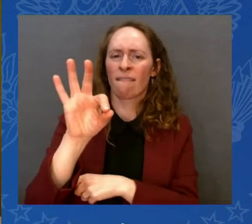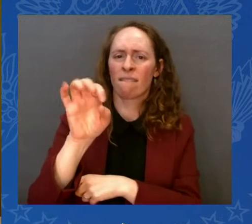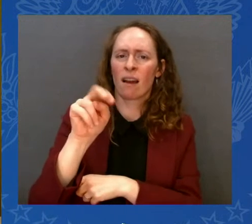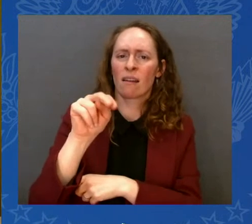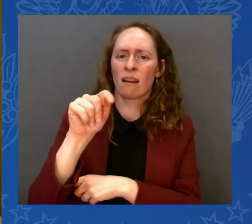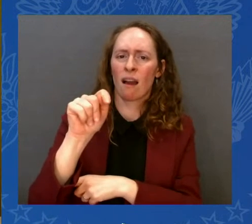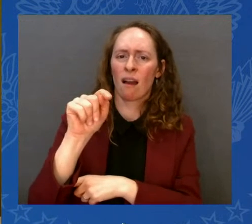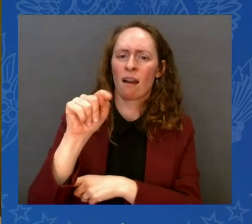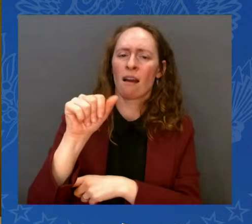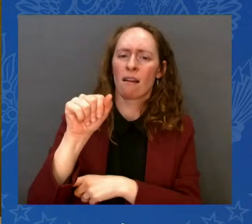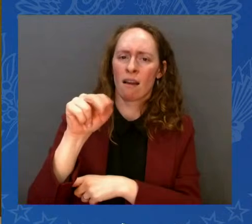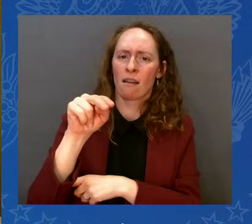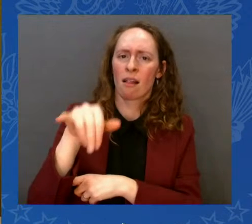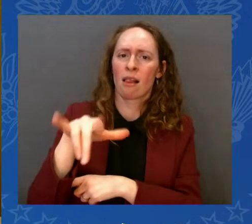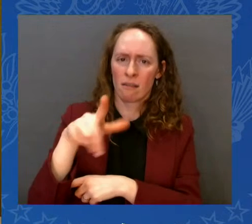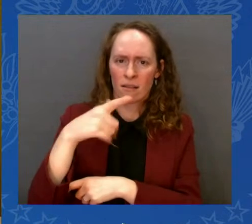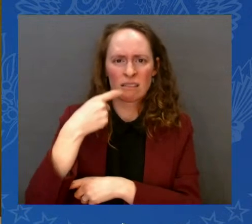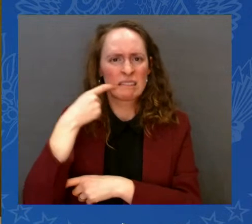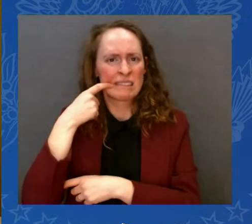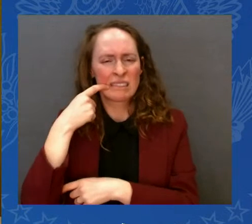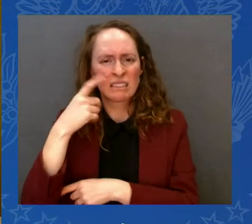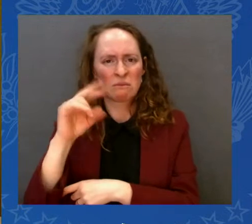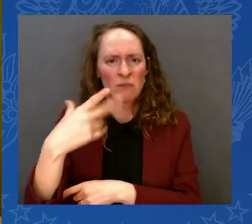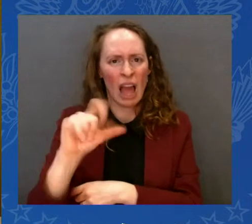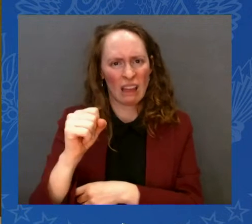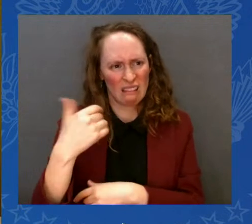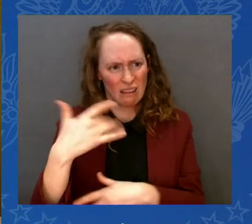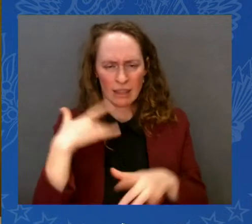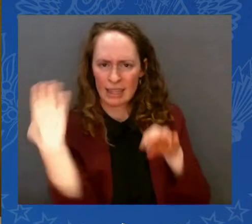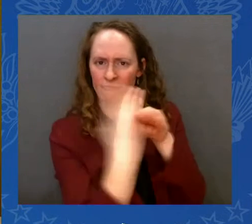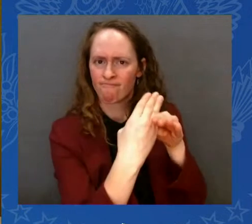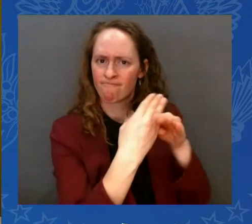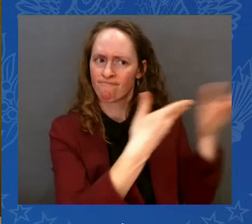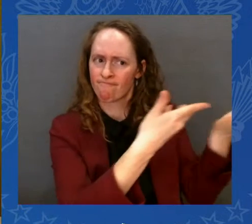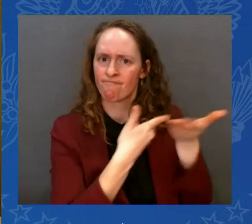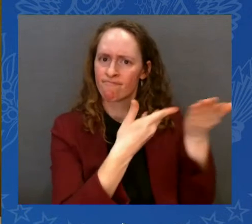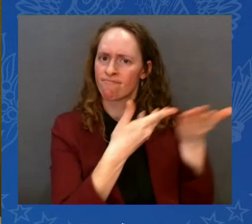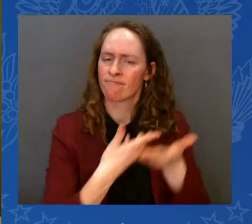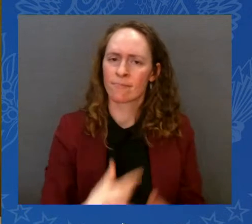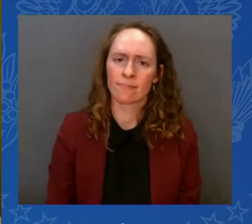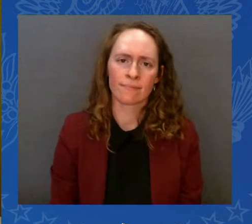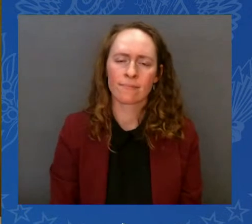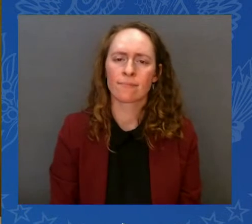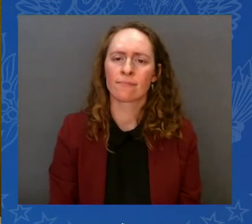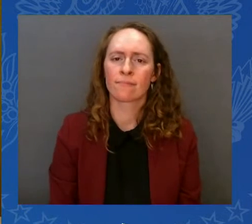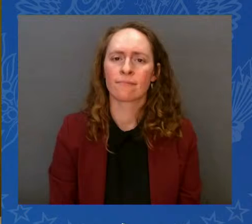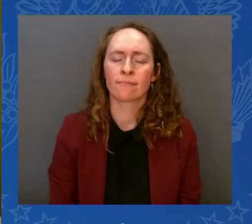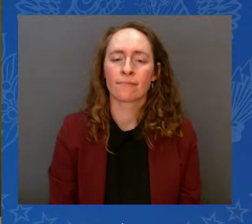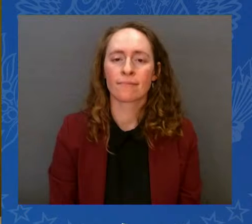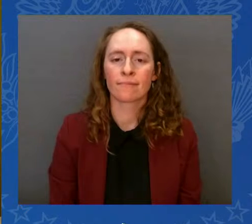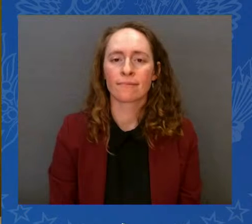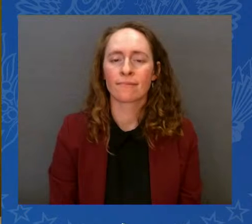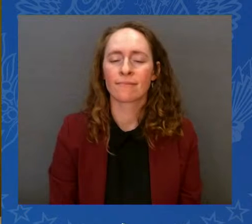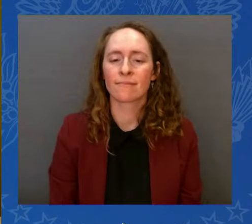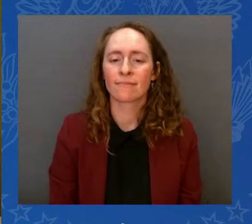And, you know, whether it was -- the Infrastructure Law was with Andy Beshear and Governor DeWine --